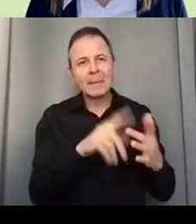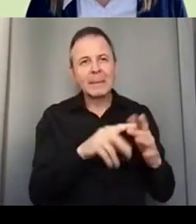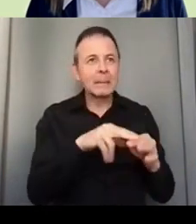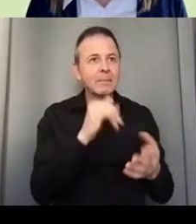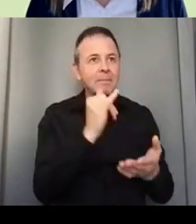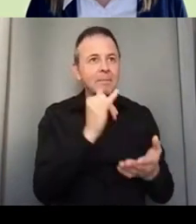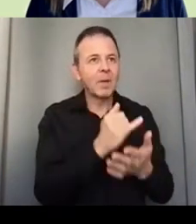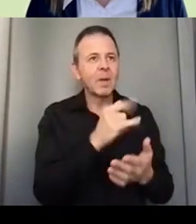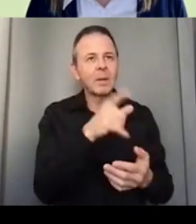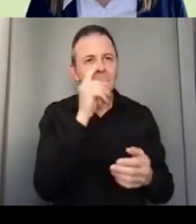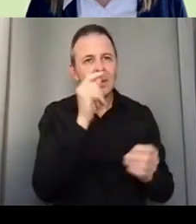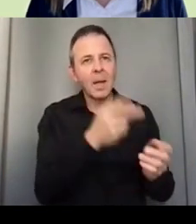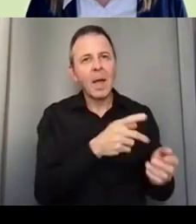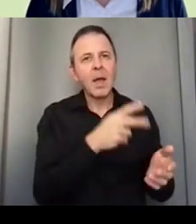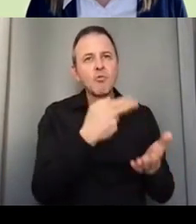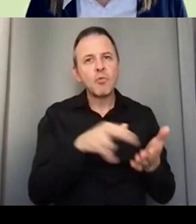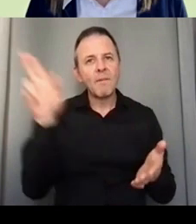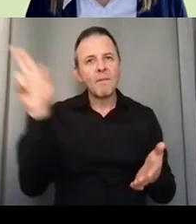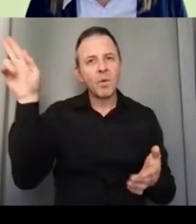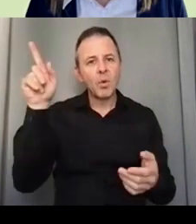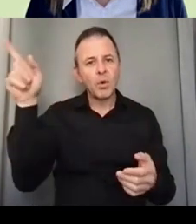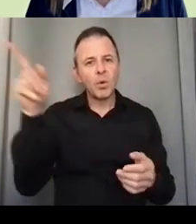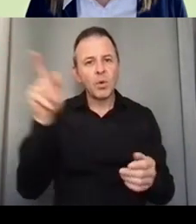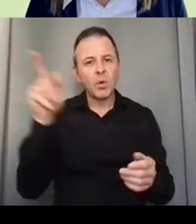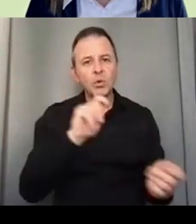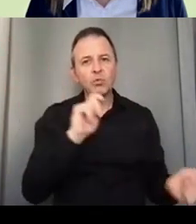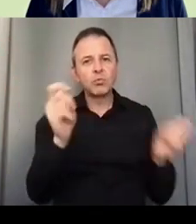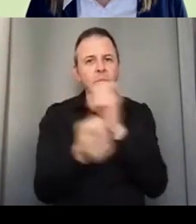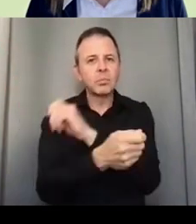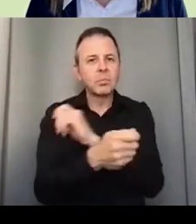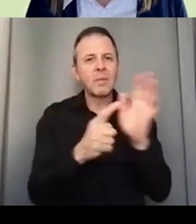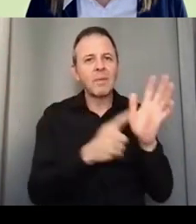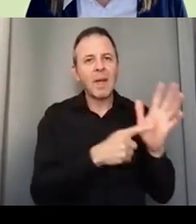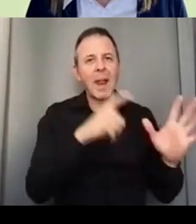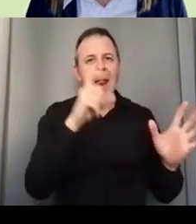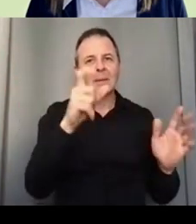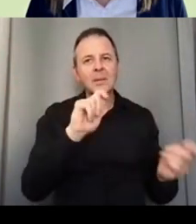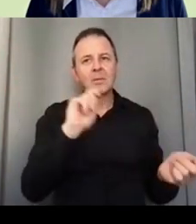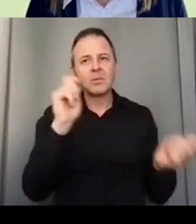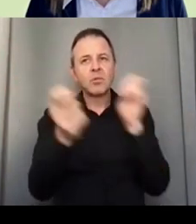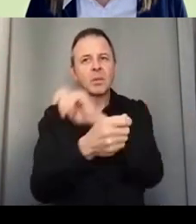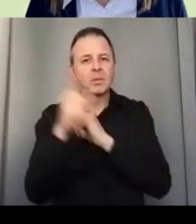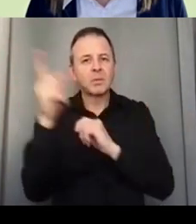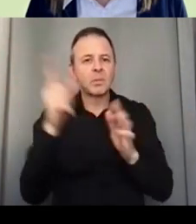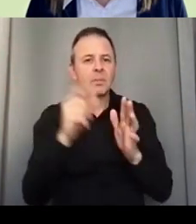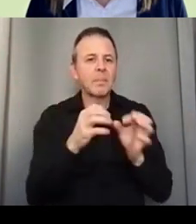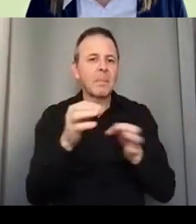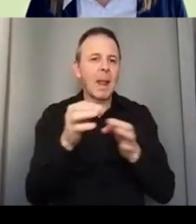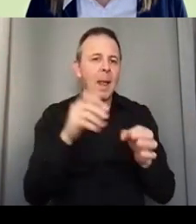can make a referral to transition from the LAC to the planner if you're